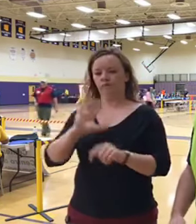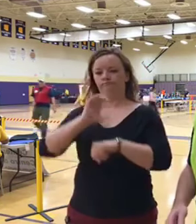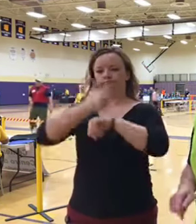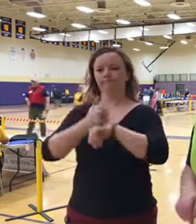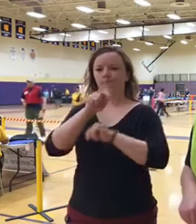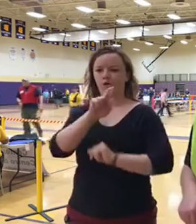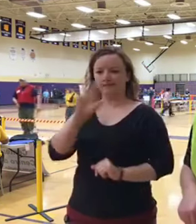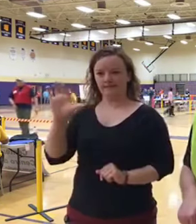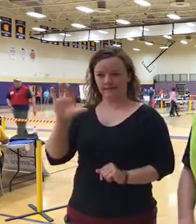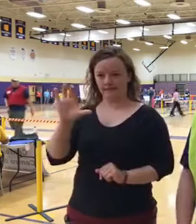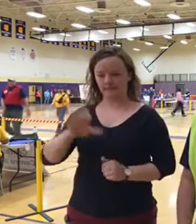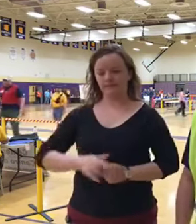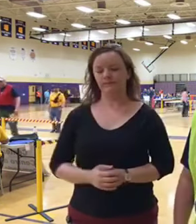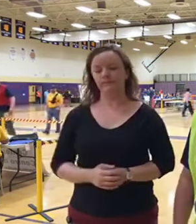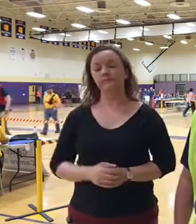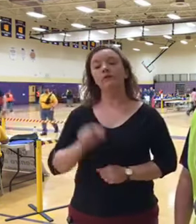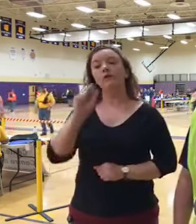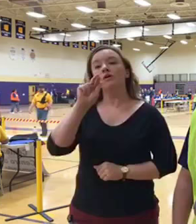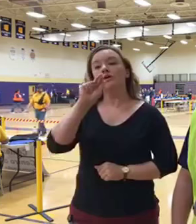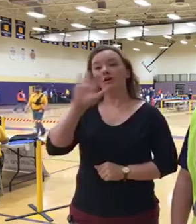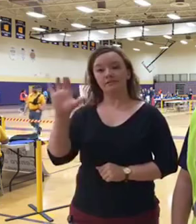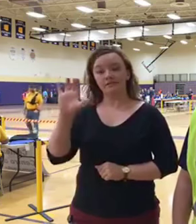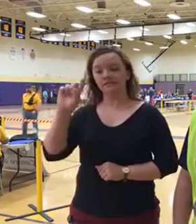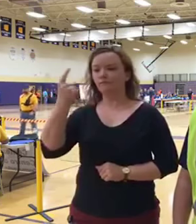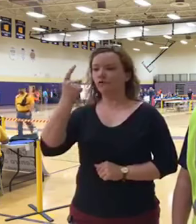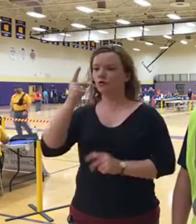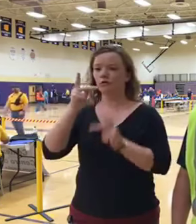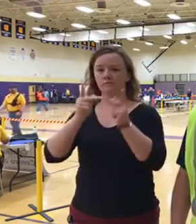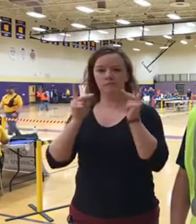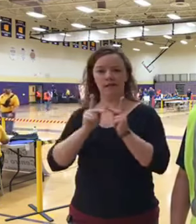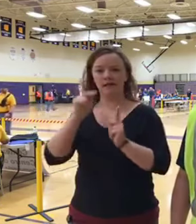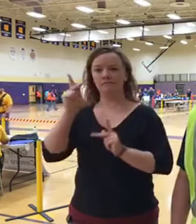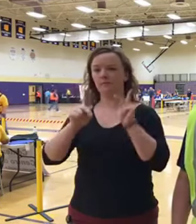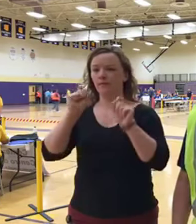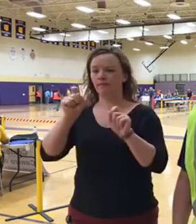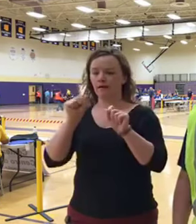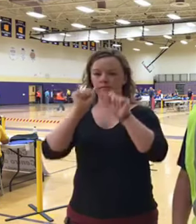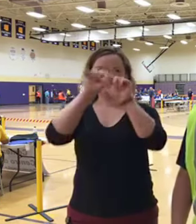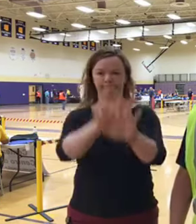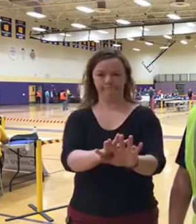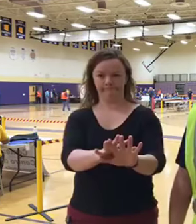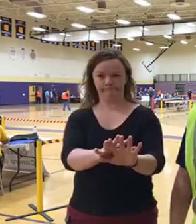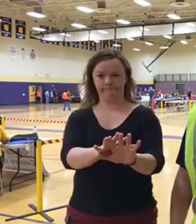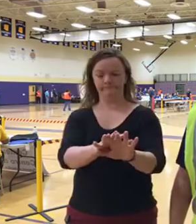the RCC is the first place evacuees need to go when they’re evacuated.